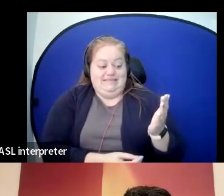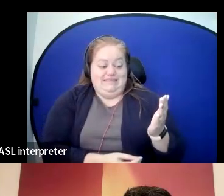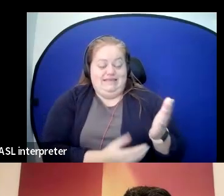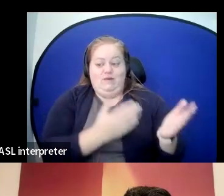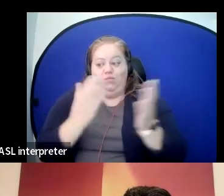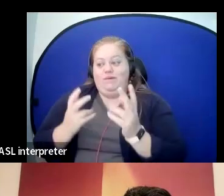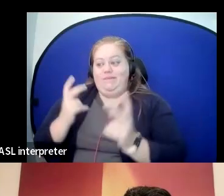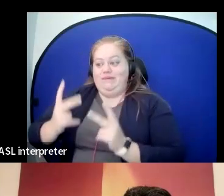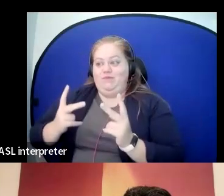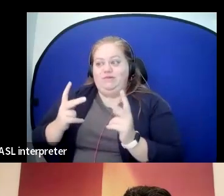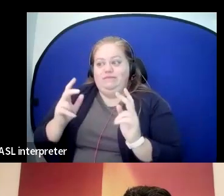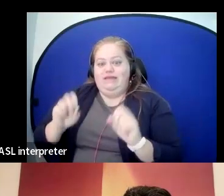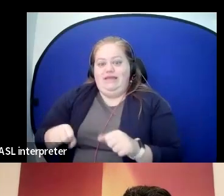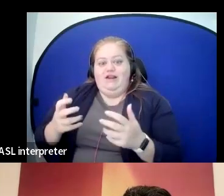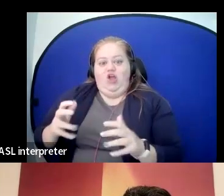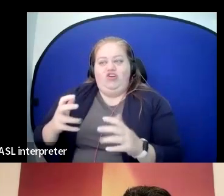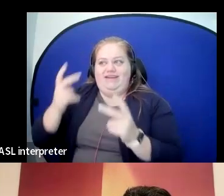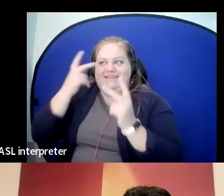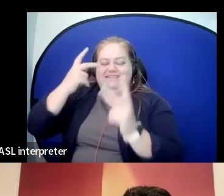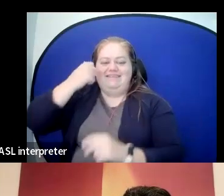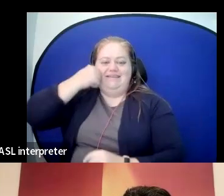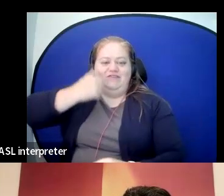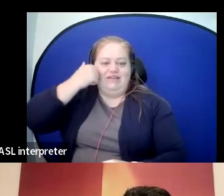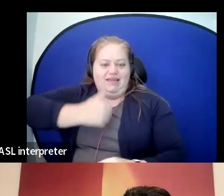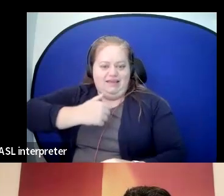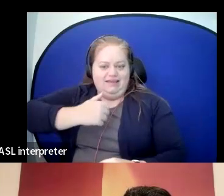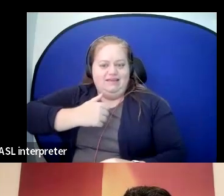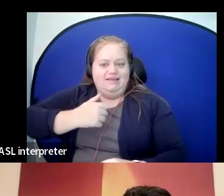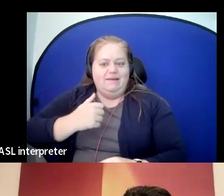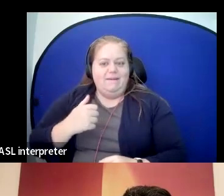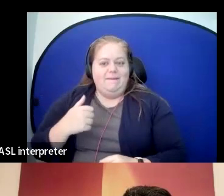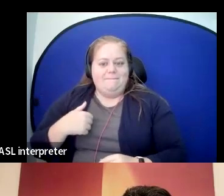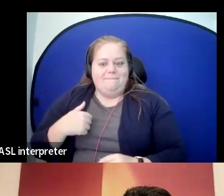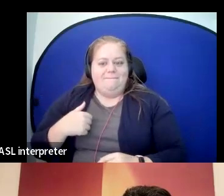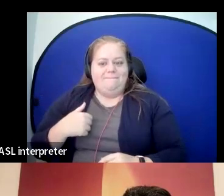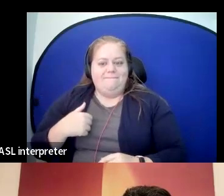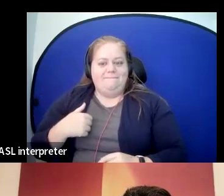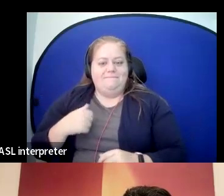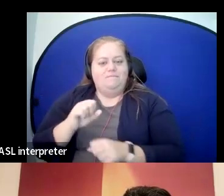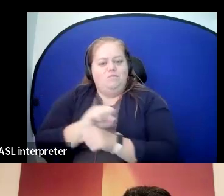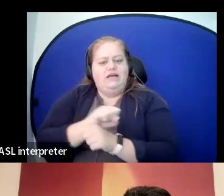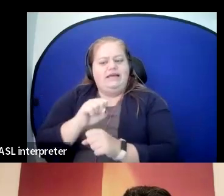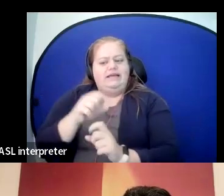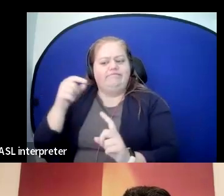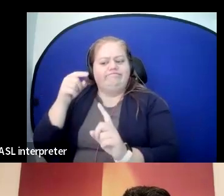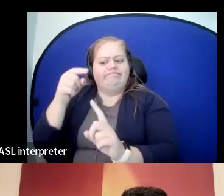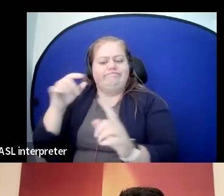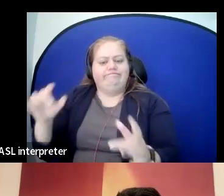perceive on their daily lives. And so I am working towards bridging this gap